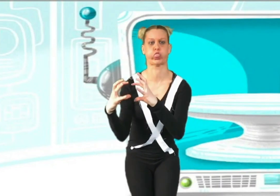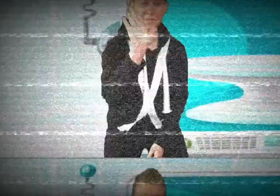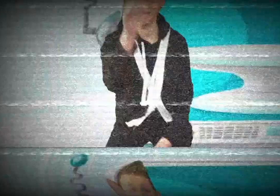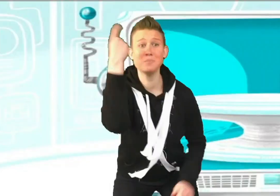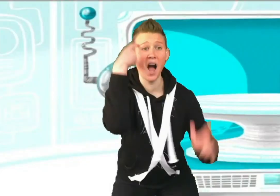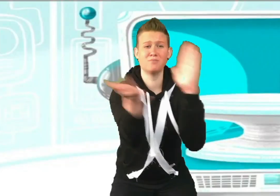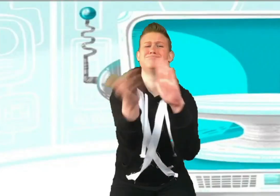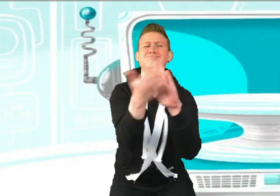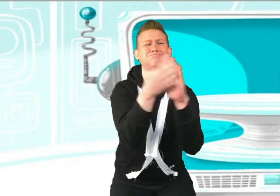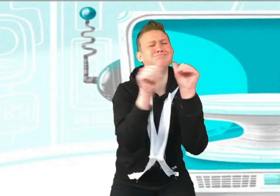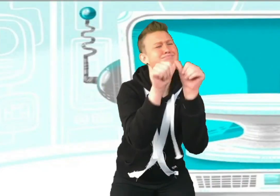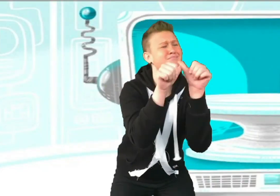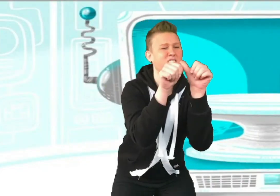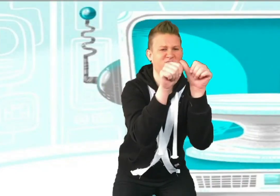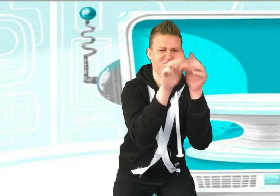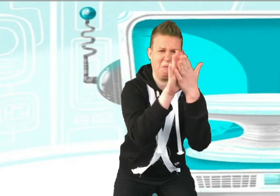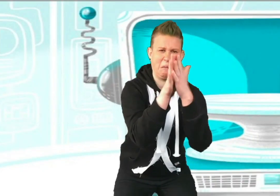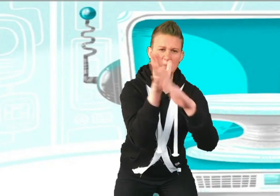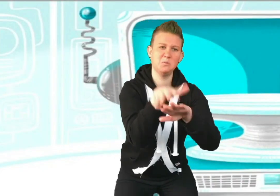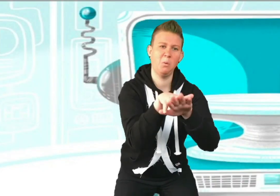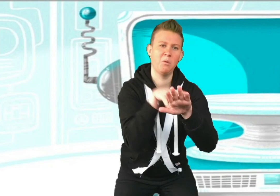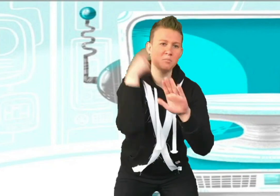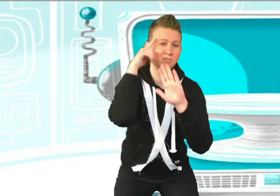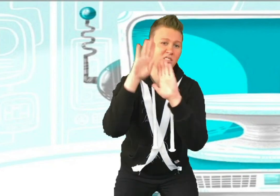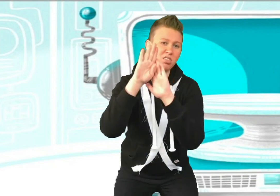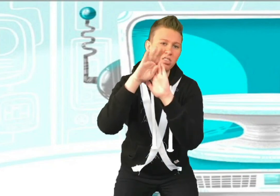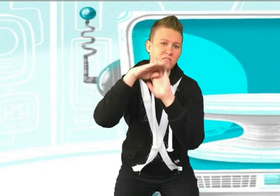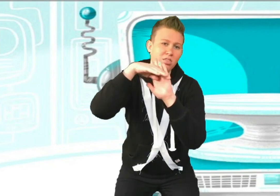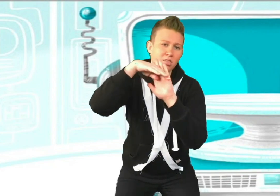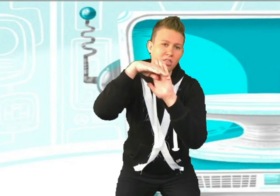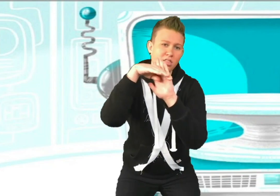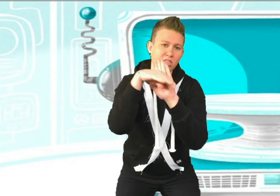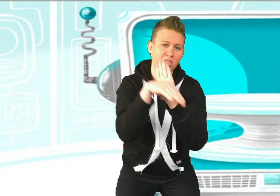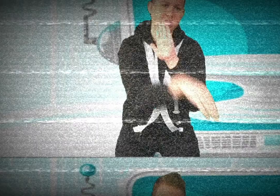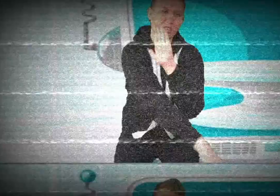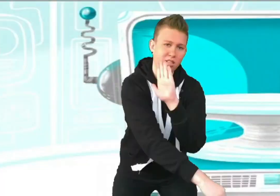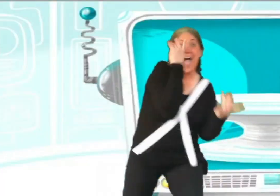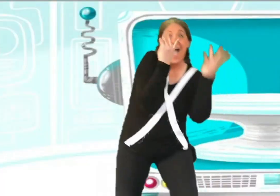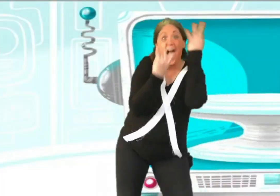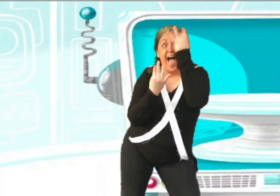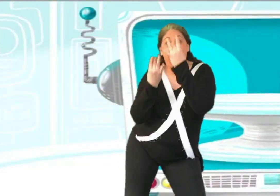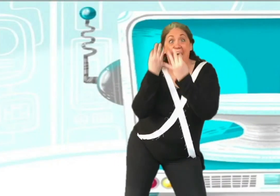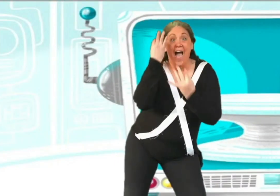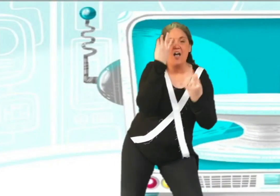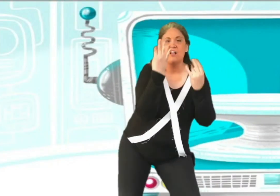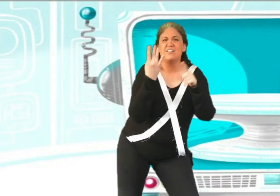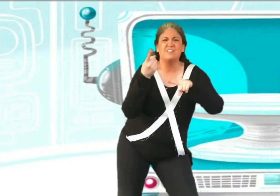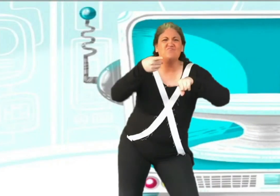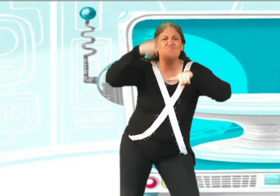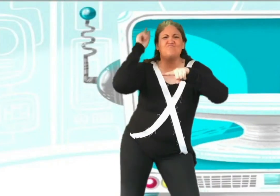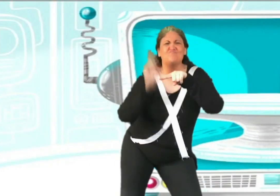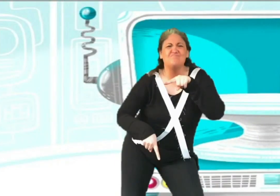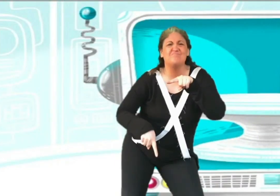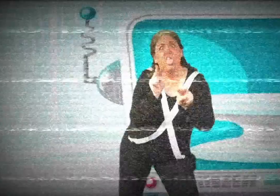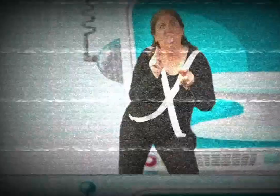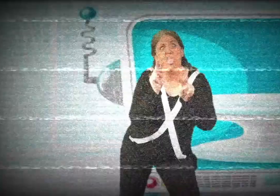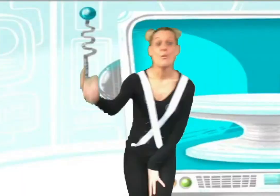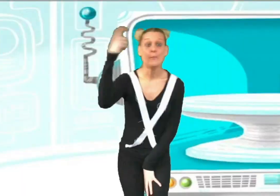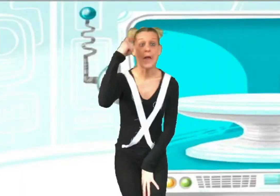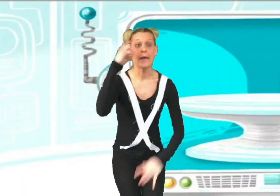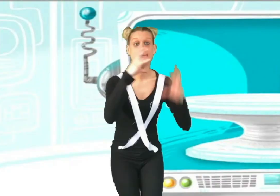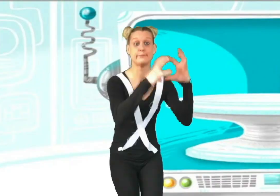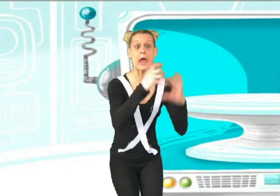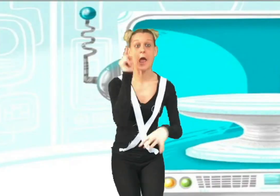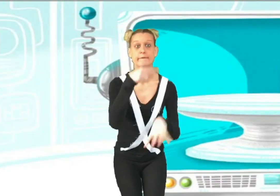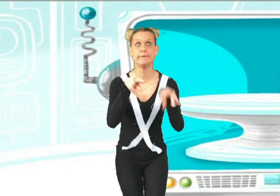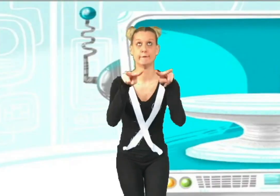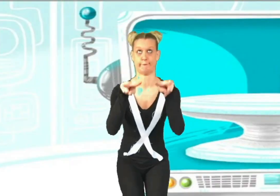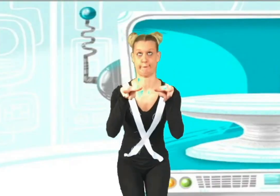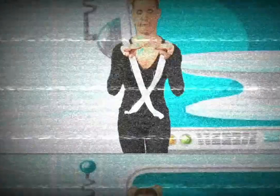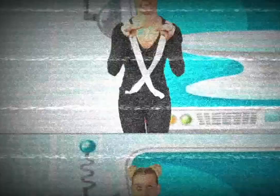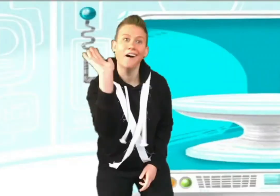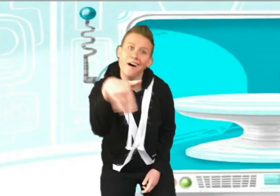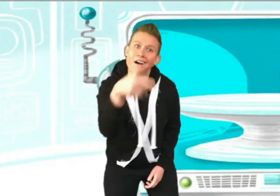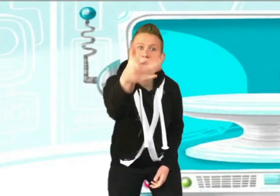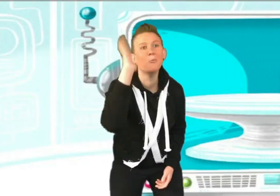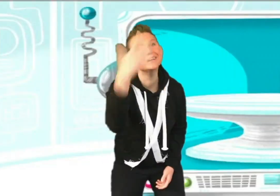HIS POWERS OF THINKING RUST AND FREEZE! HE CANNOT THINK — HE ONLY SEES!